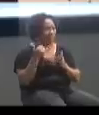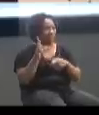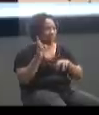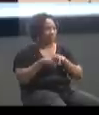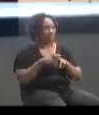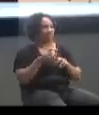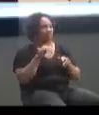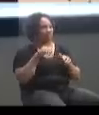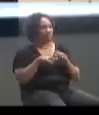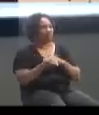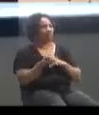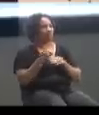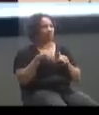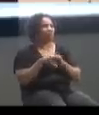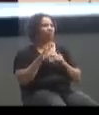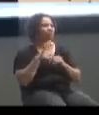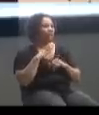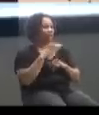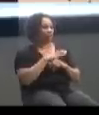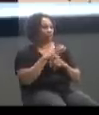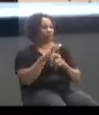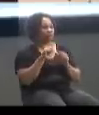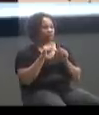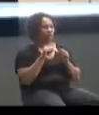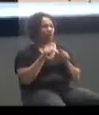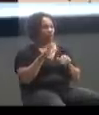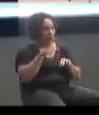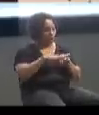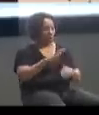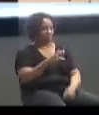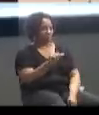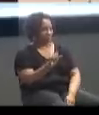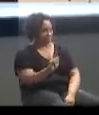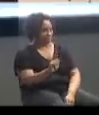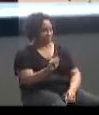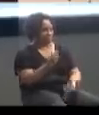THE SUSTAINABILITY COUNCIL FOR THE BASE. NOW, THAT'S CUSTOMER INTIMACY WHICH IS SOMETHING THAT'S